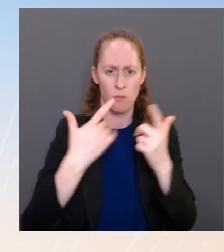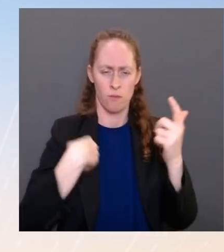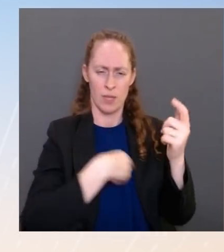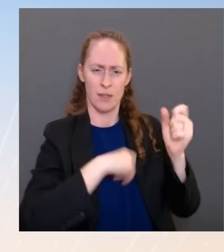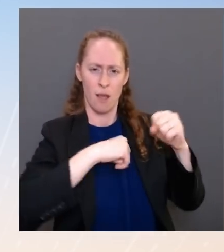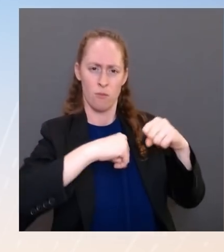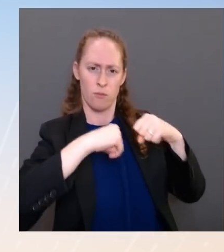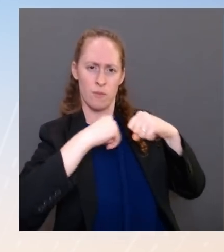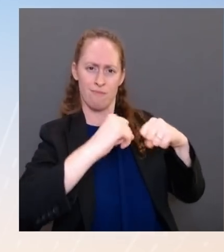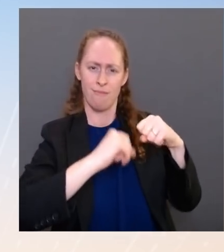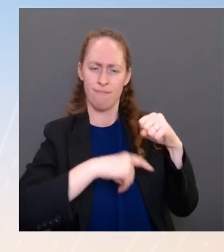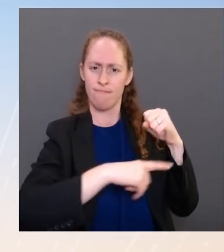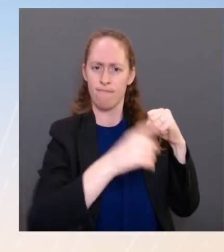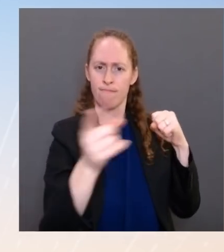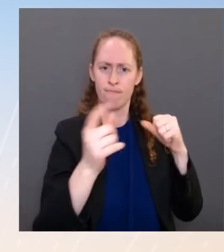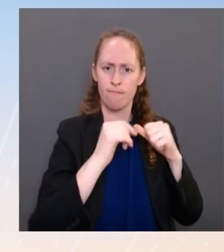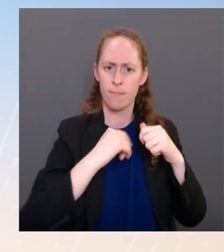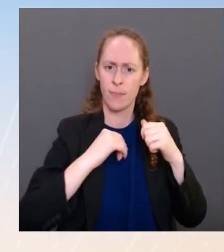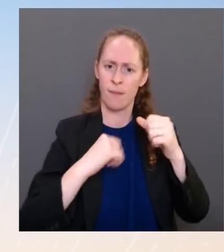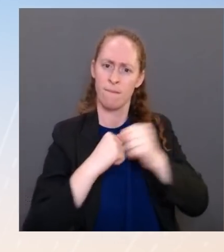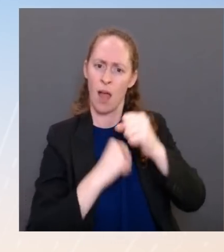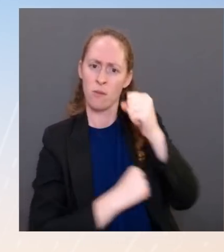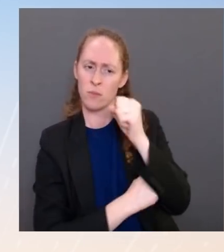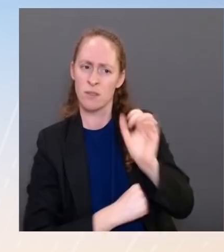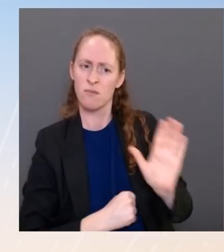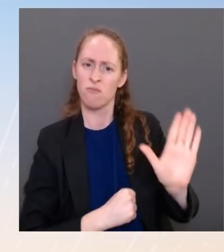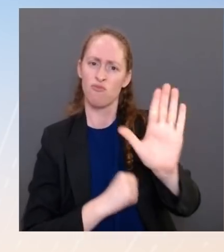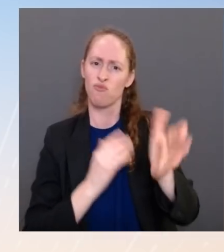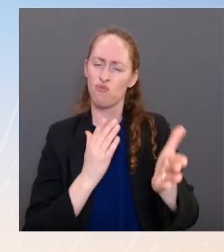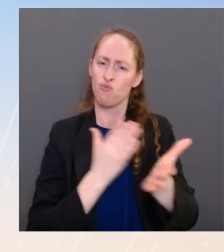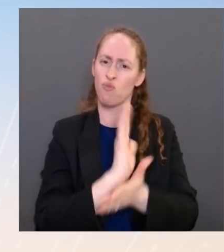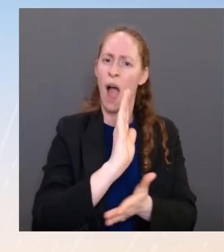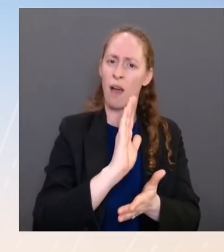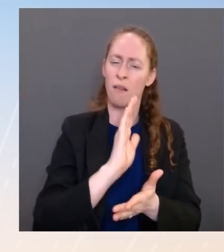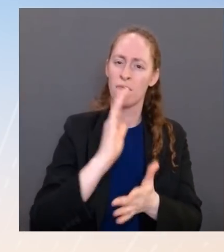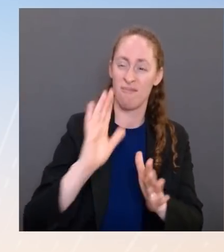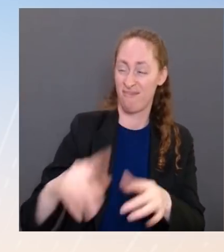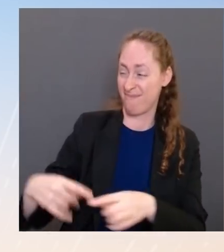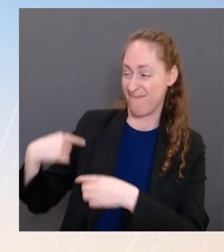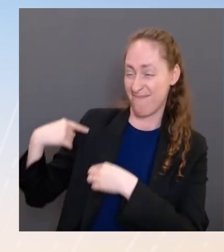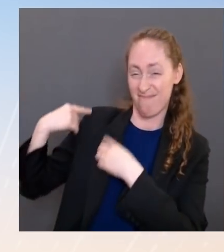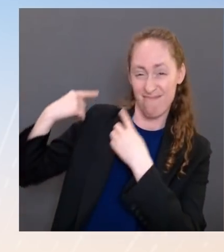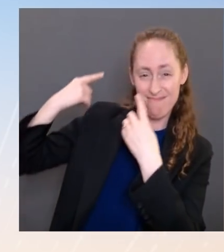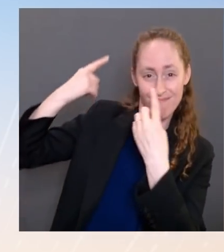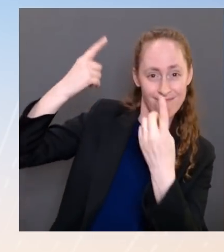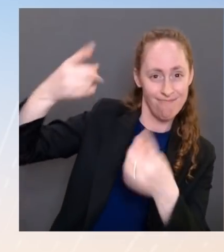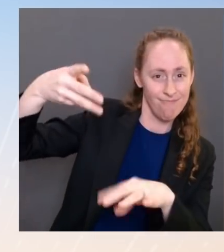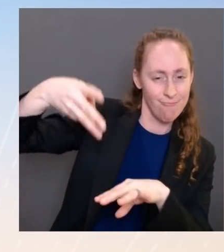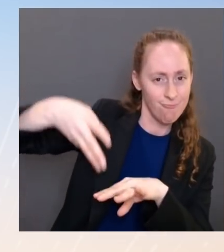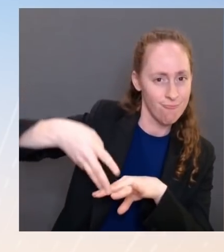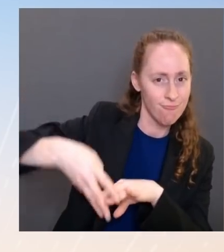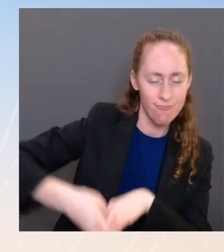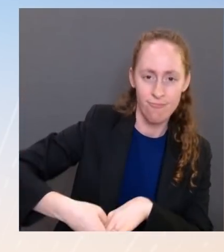I think there's no question, not just for Americans who care deeply about this but for the President as well, that this leaked opinion, whether it's final or not --